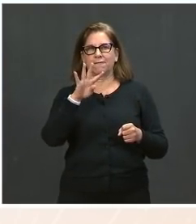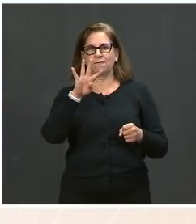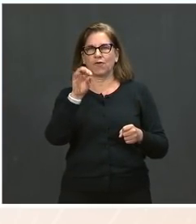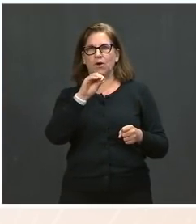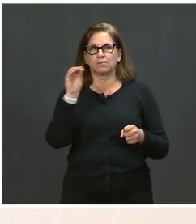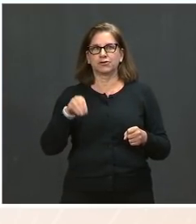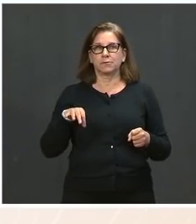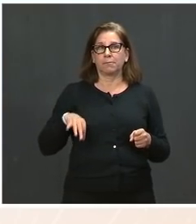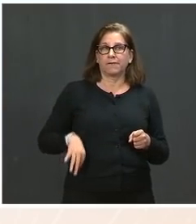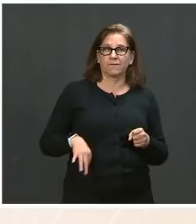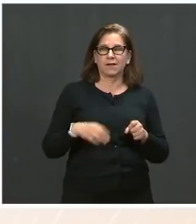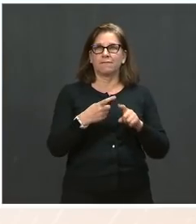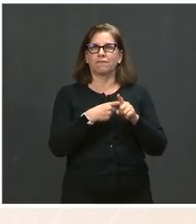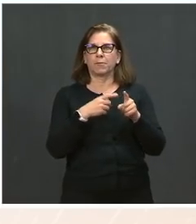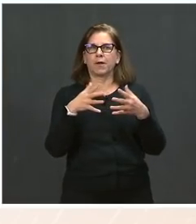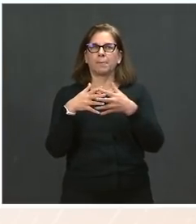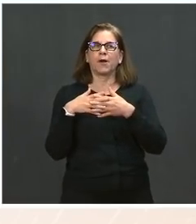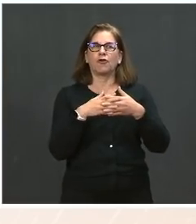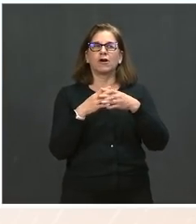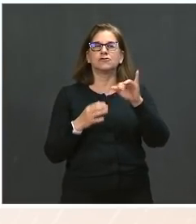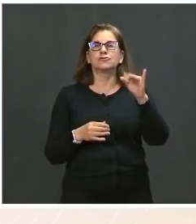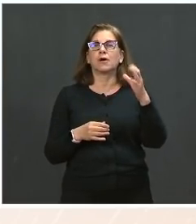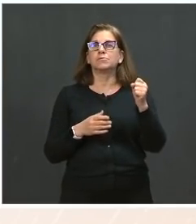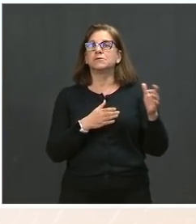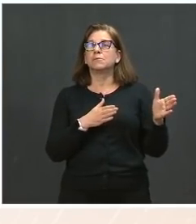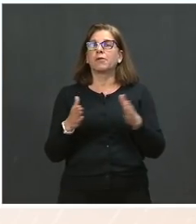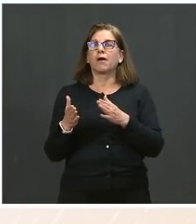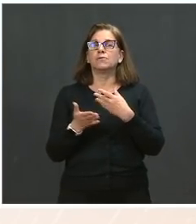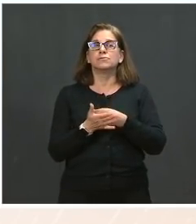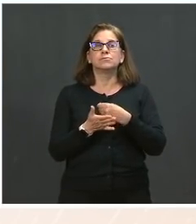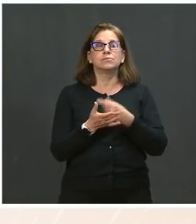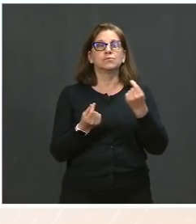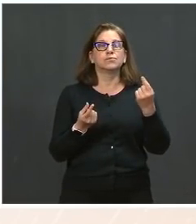go to communities that have been left behind or unseen --